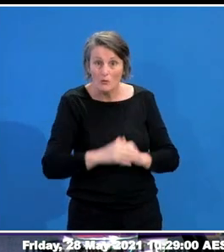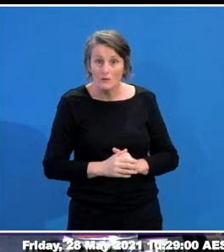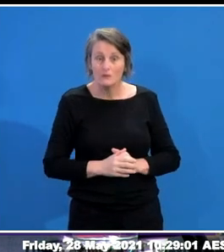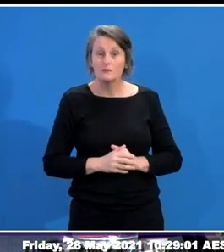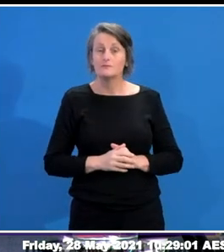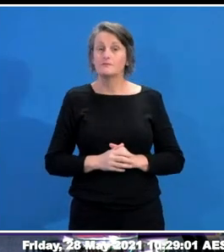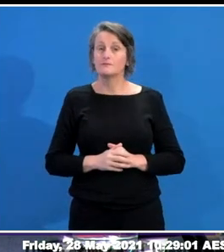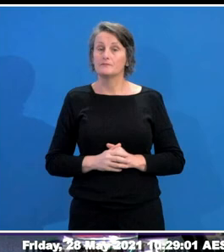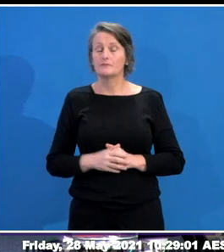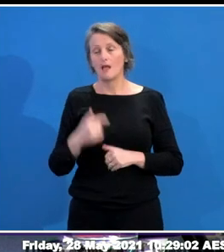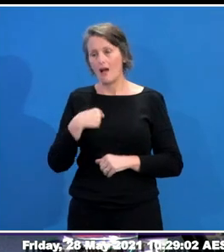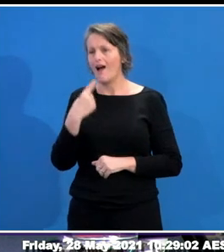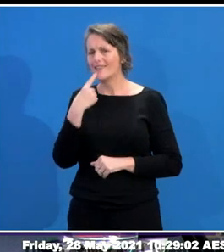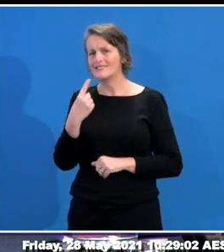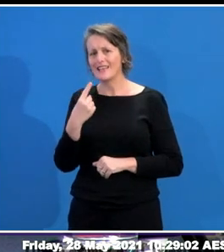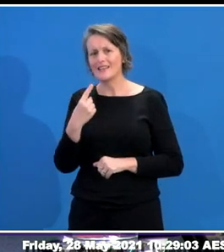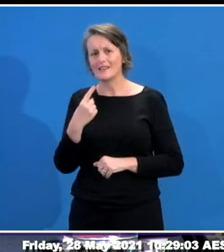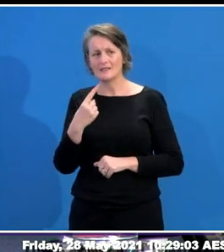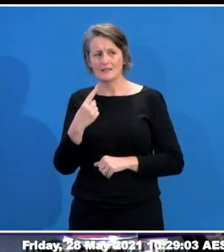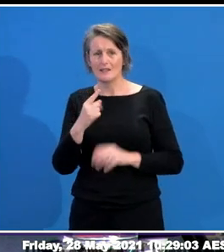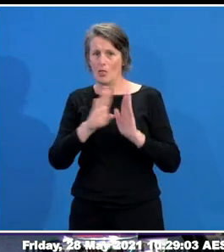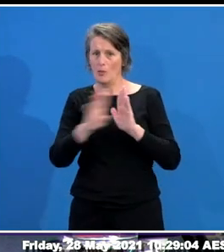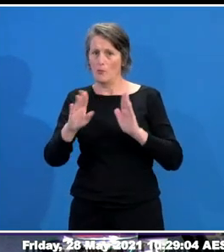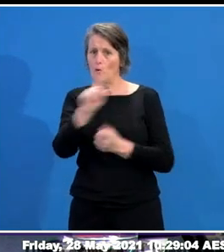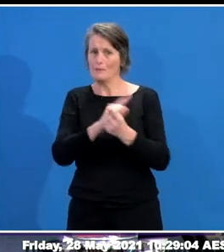There's been, as I said, a fulsome discussion at the Board meeting.